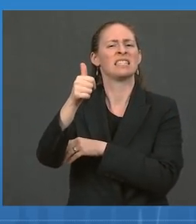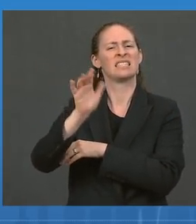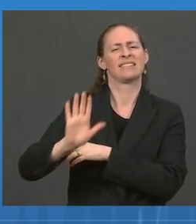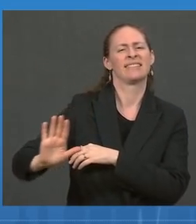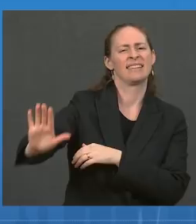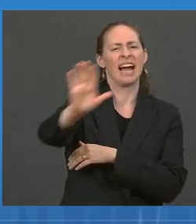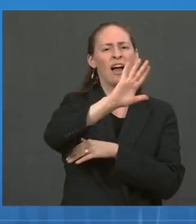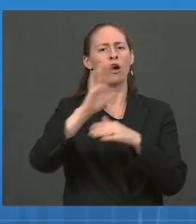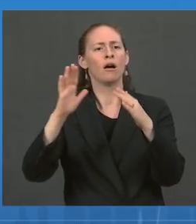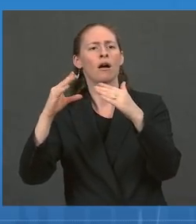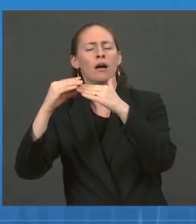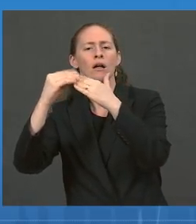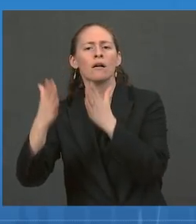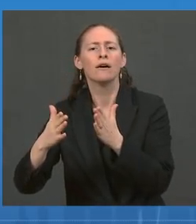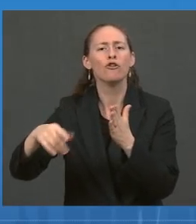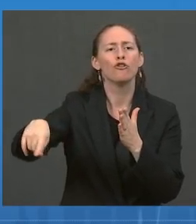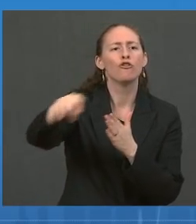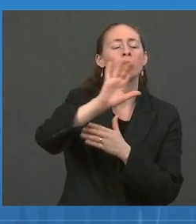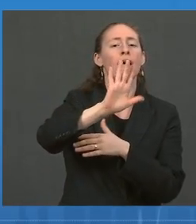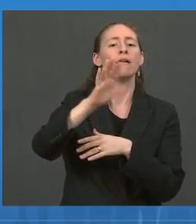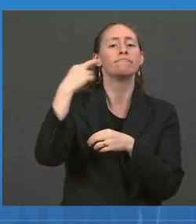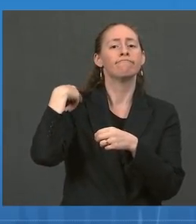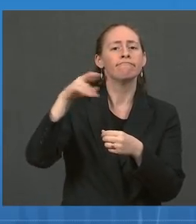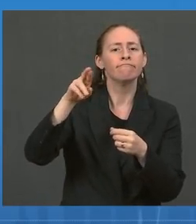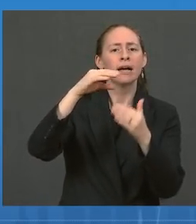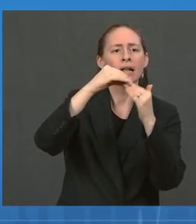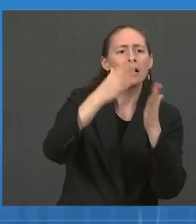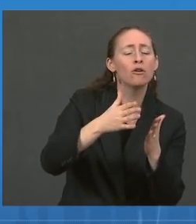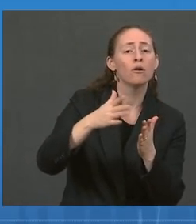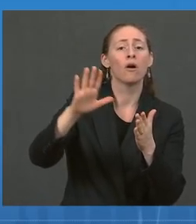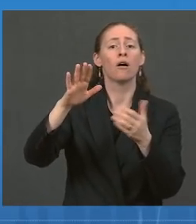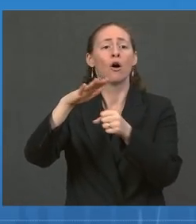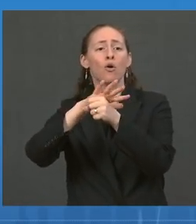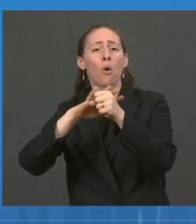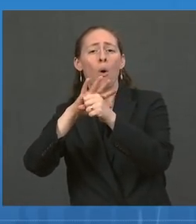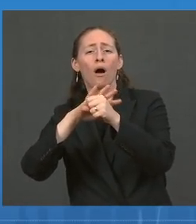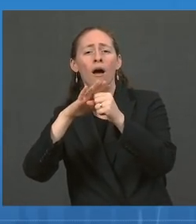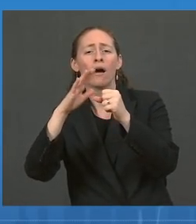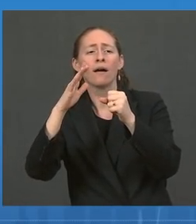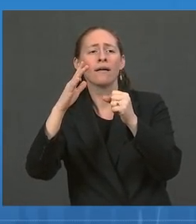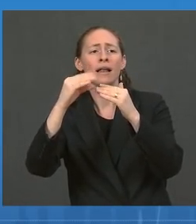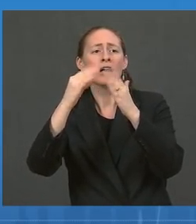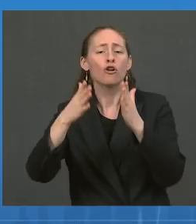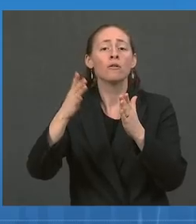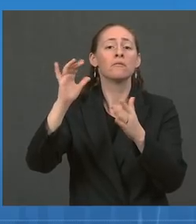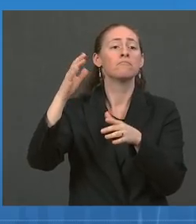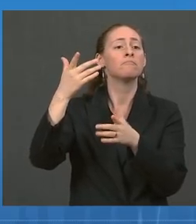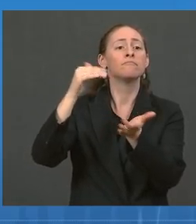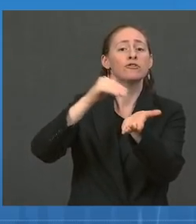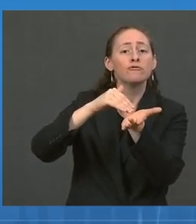local to the community, local doctors and other health providers. And we've made a concerted effort